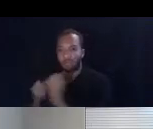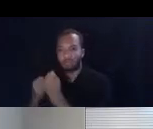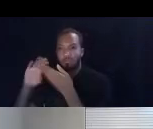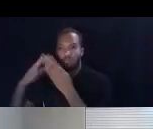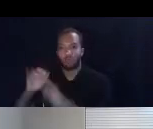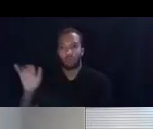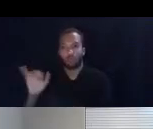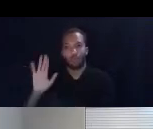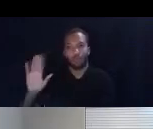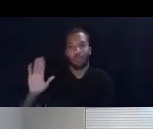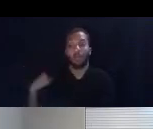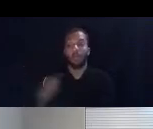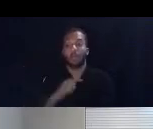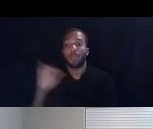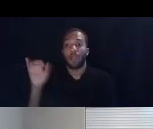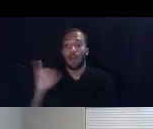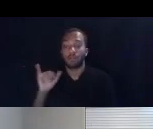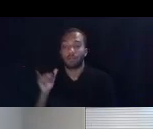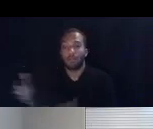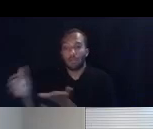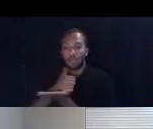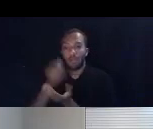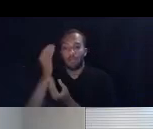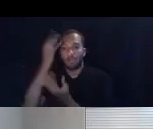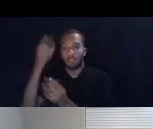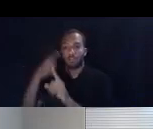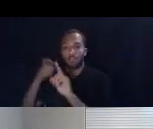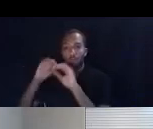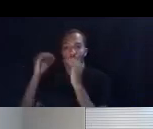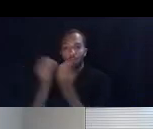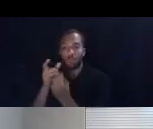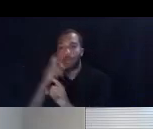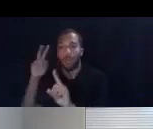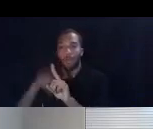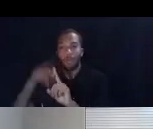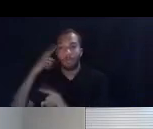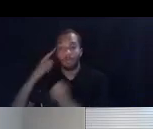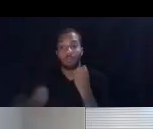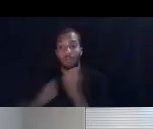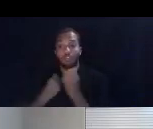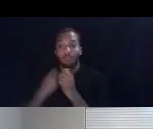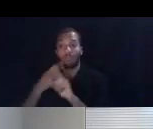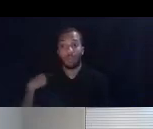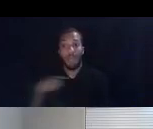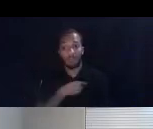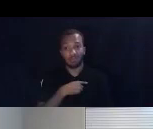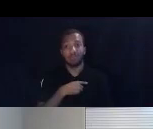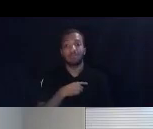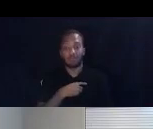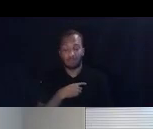We also capture a lot of data from organizations that are applying for sponsorships from us. And this has been a good way